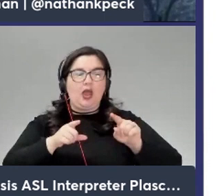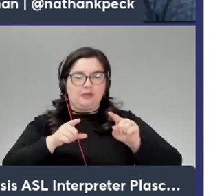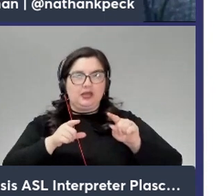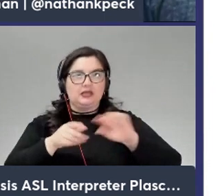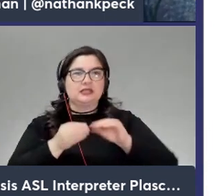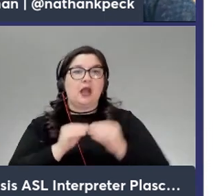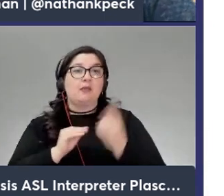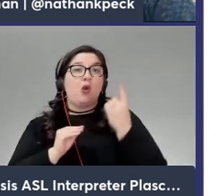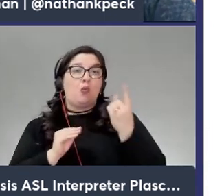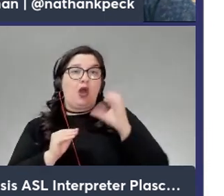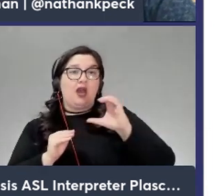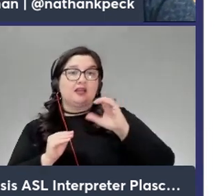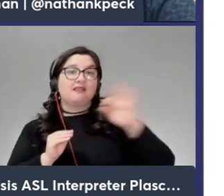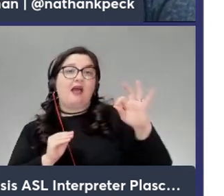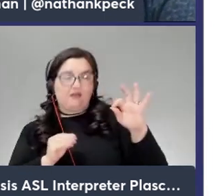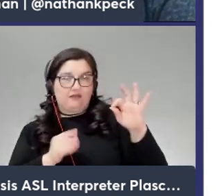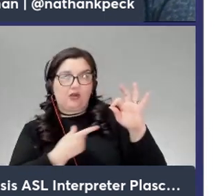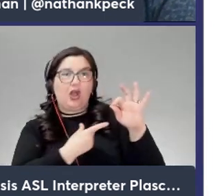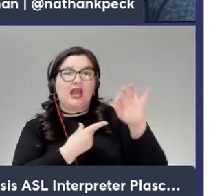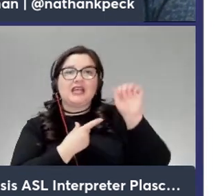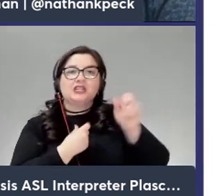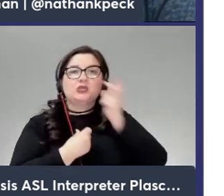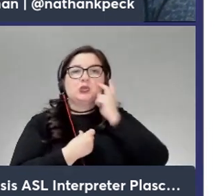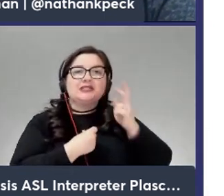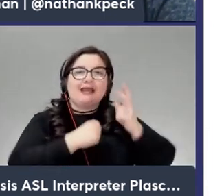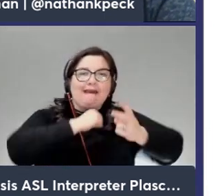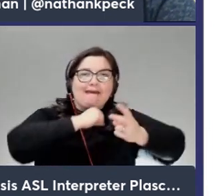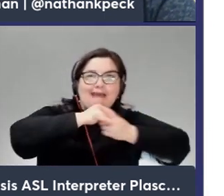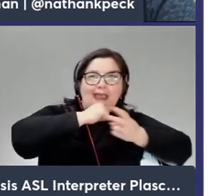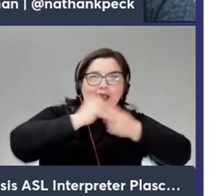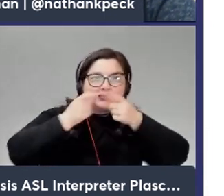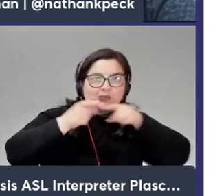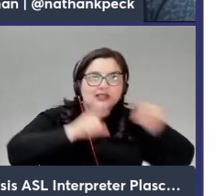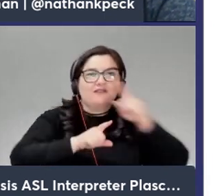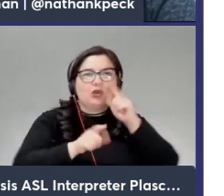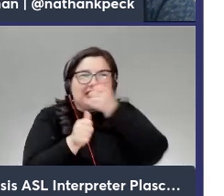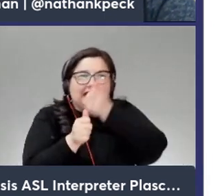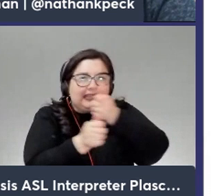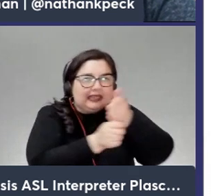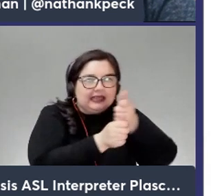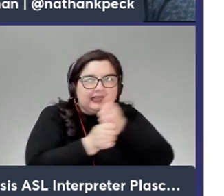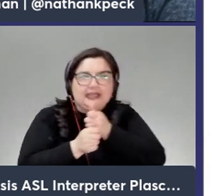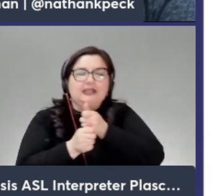of things, we can see the cache disposition of each of these assets that are loaded.